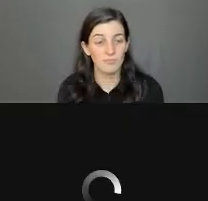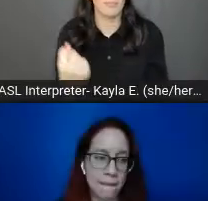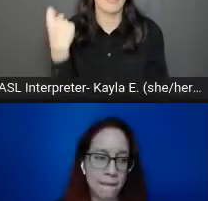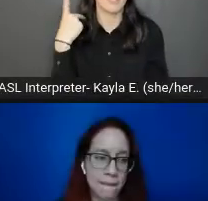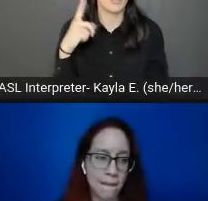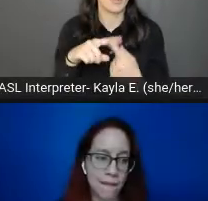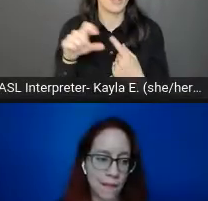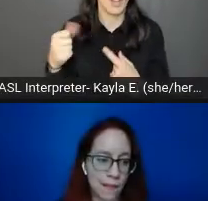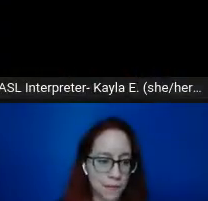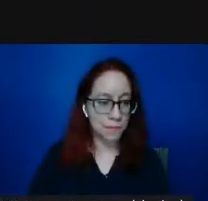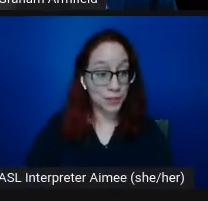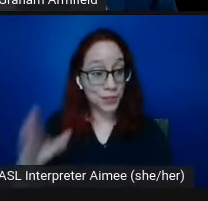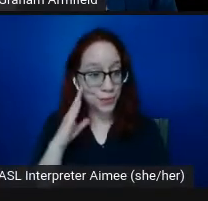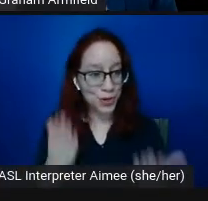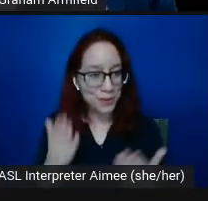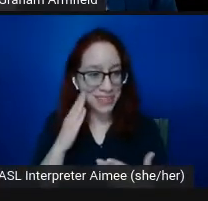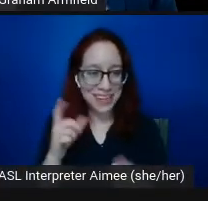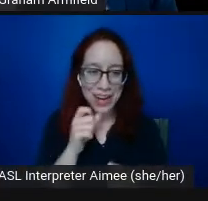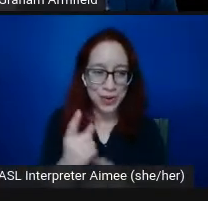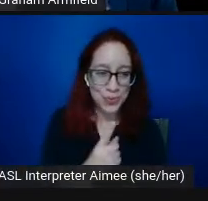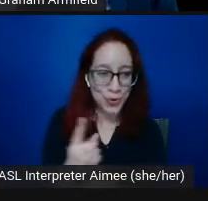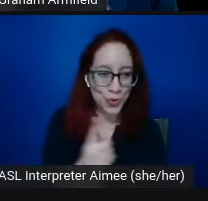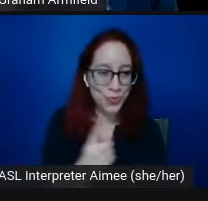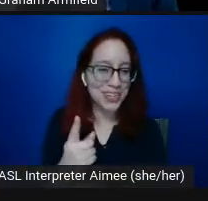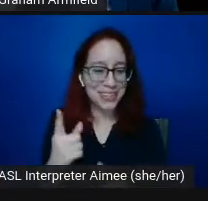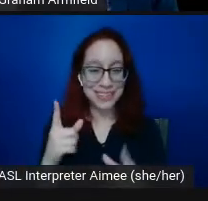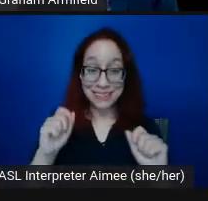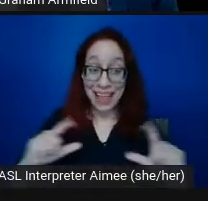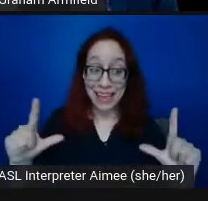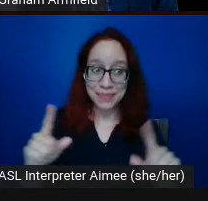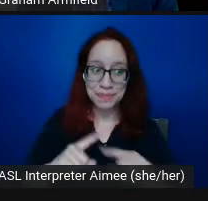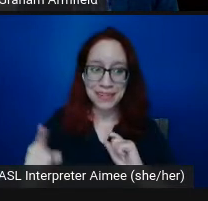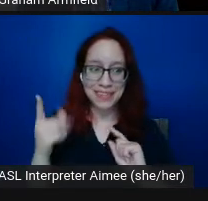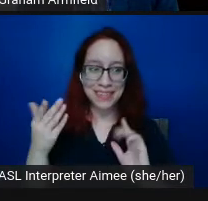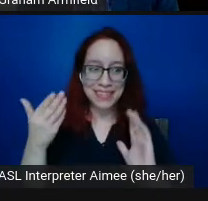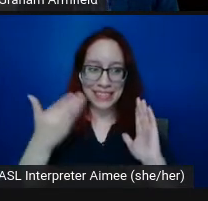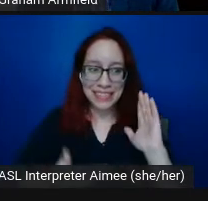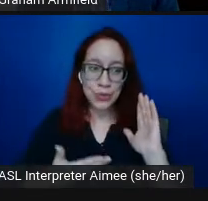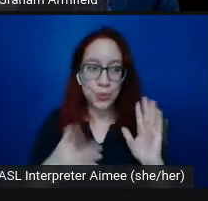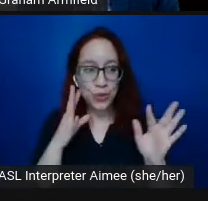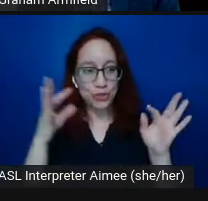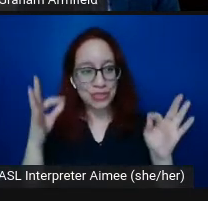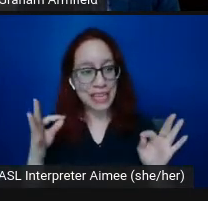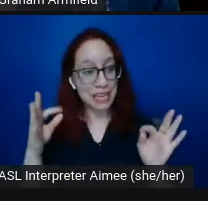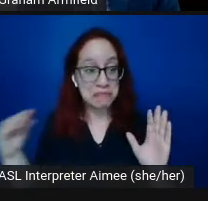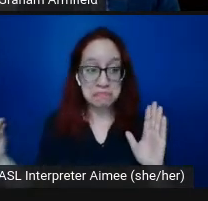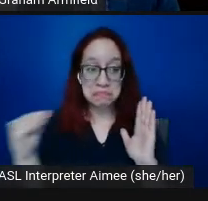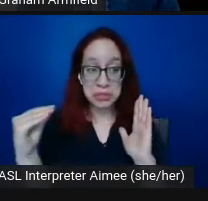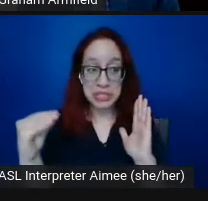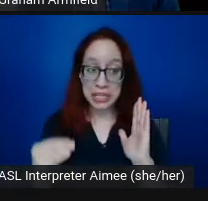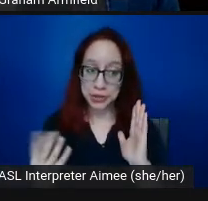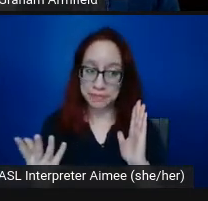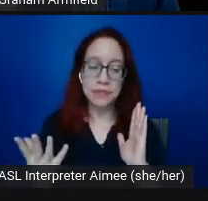that's probably, not appropriate text, but that's down to what you choose to put in it. How am I doing for time?